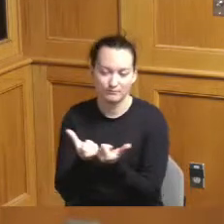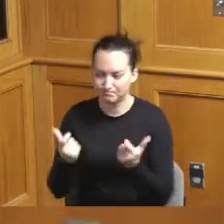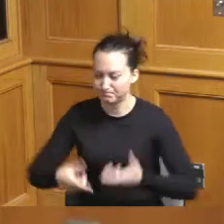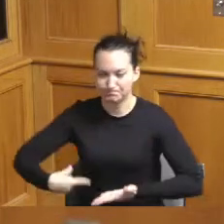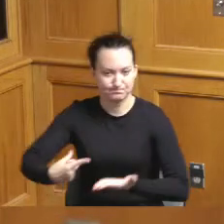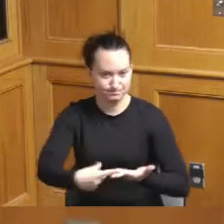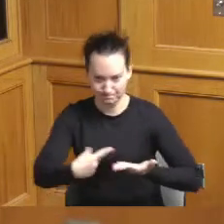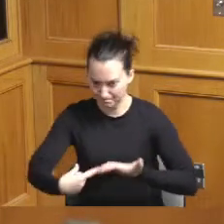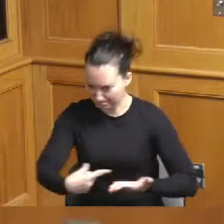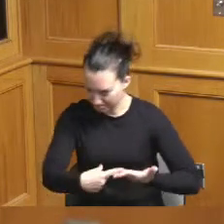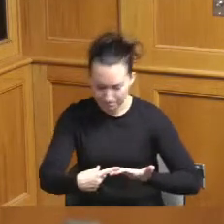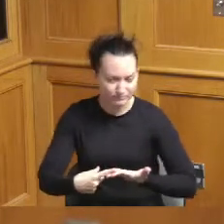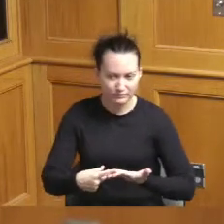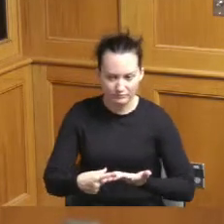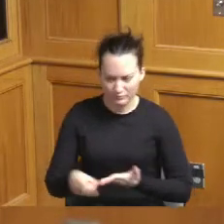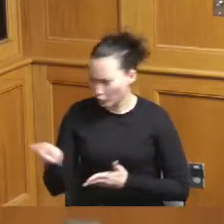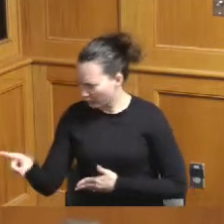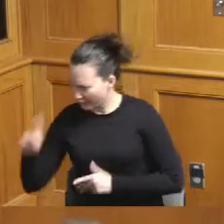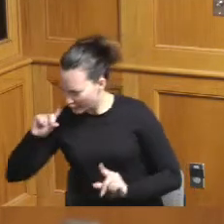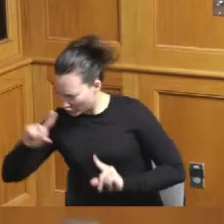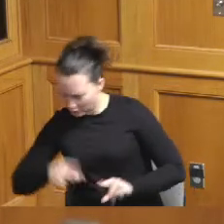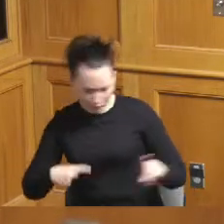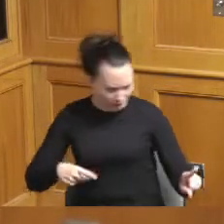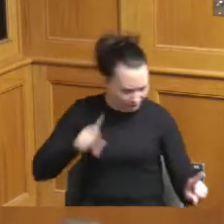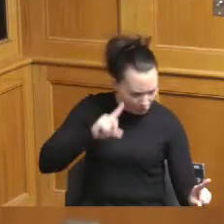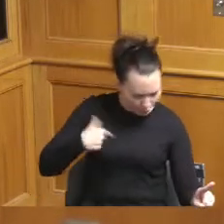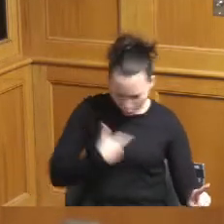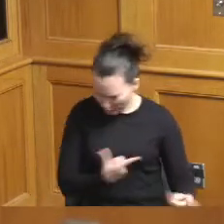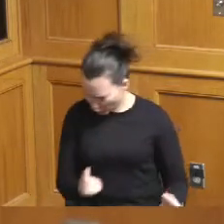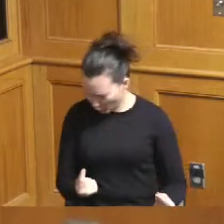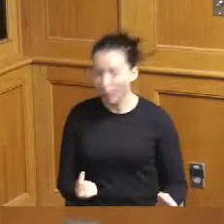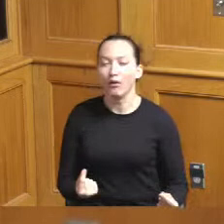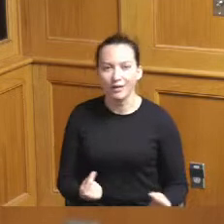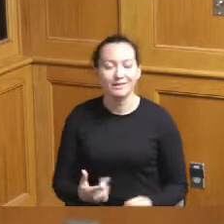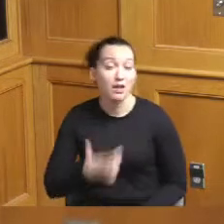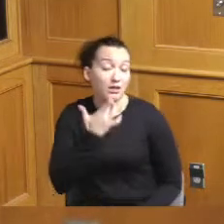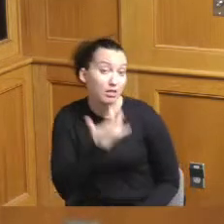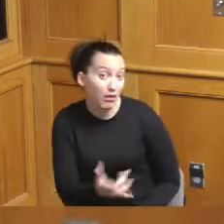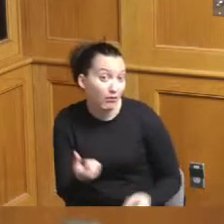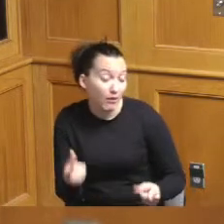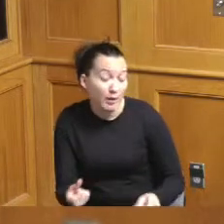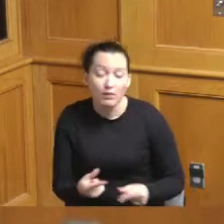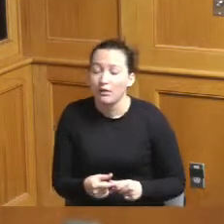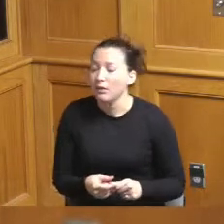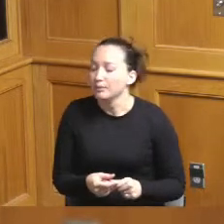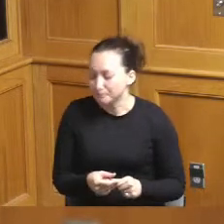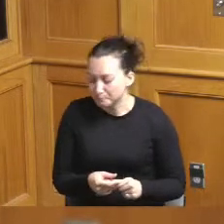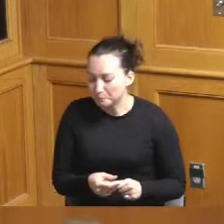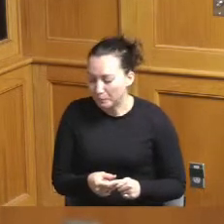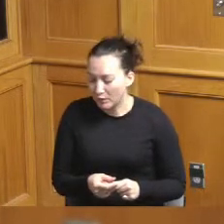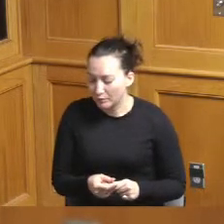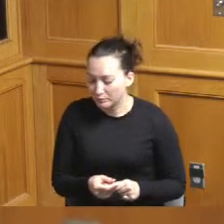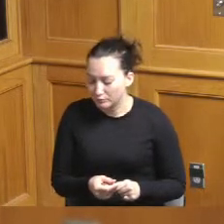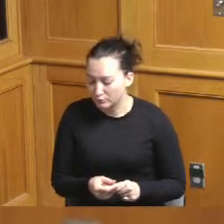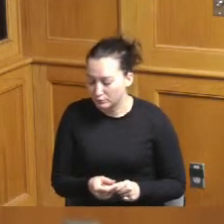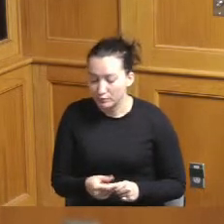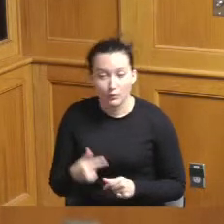talk through this and what are some things we can do we were fortunate that we created this